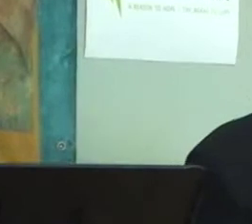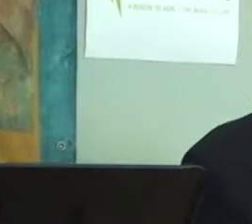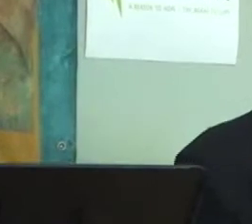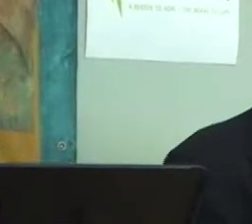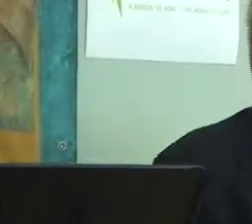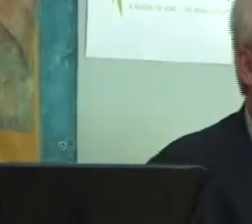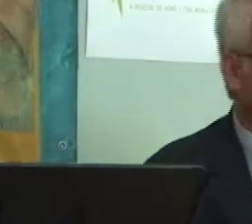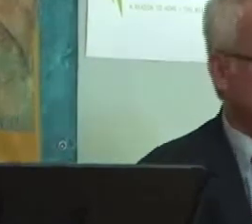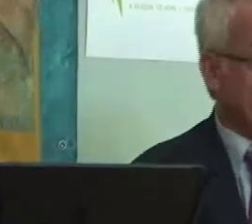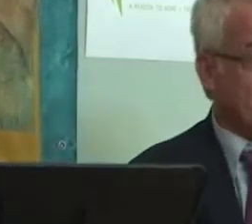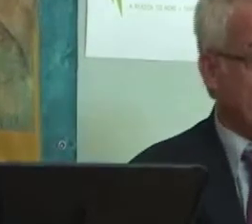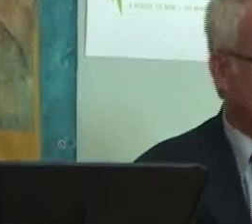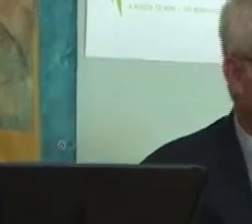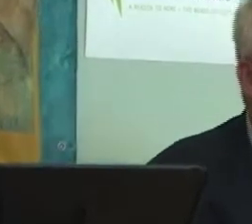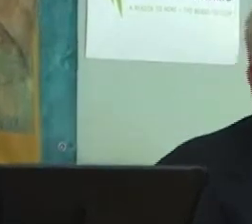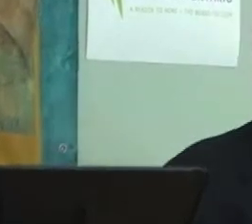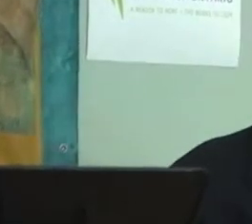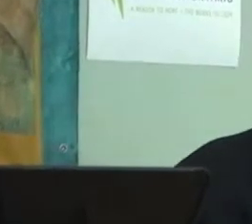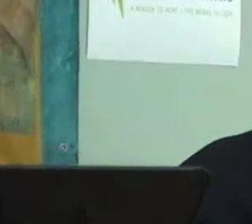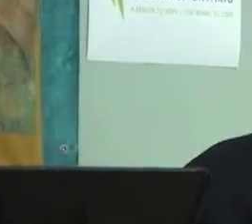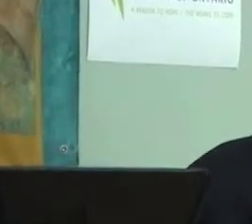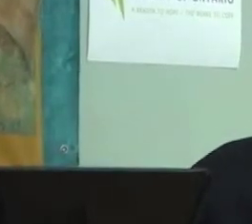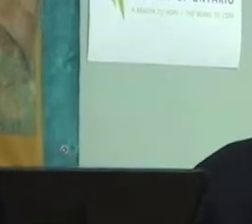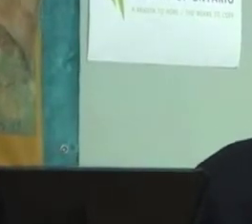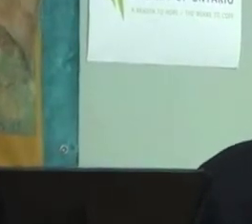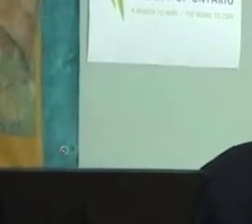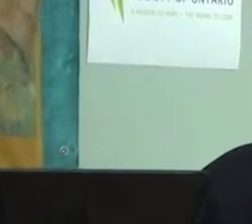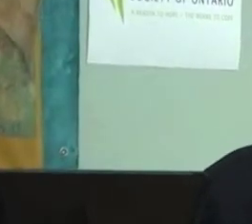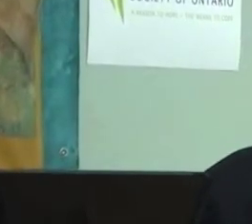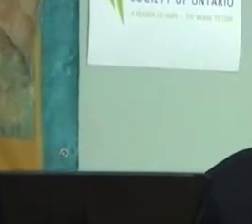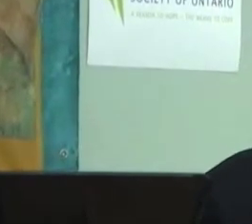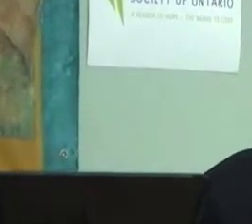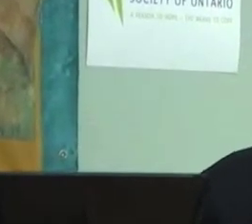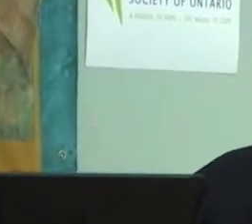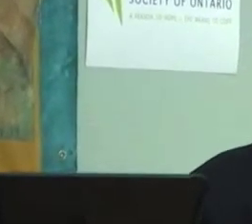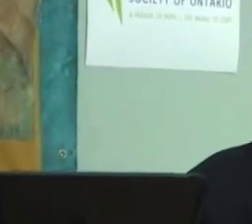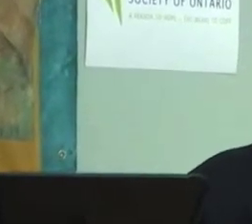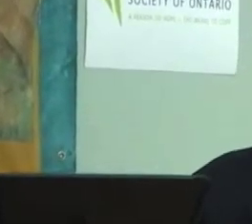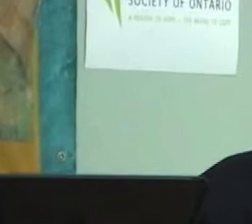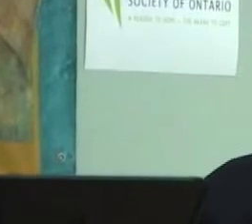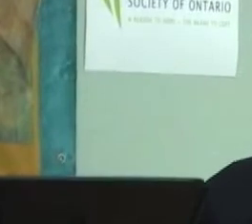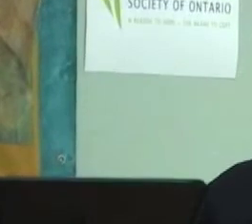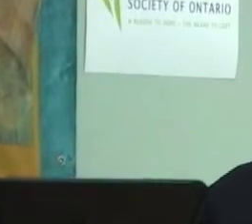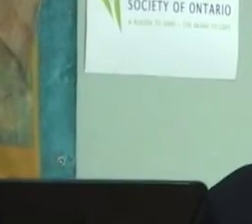[Audience member] May I ask that you requisition the M.K. files for electrical hypersensitivity research,